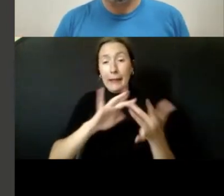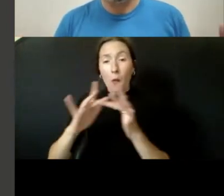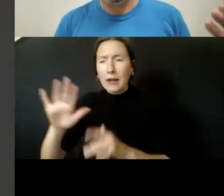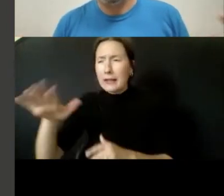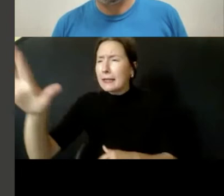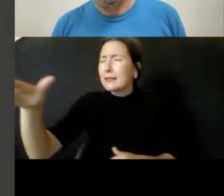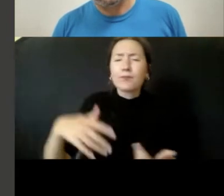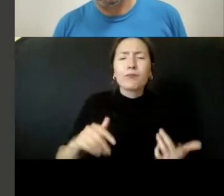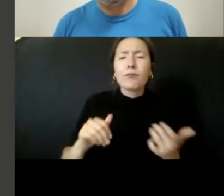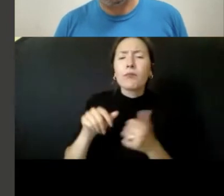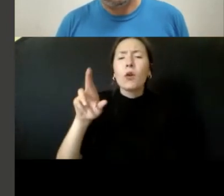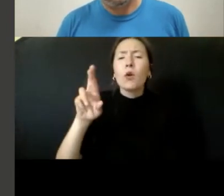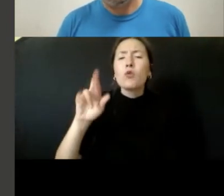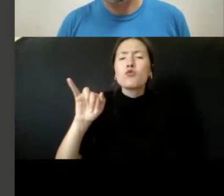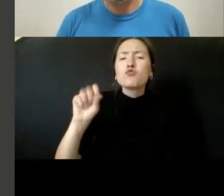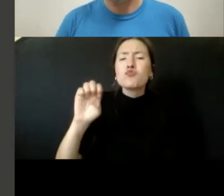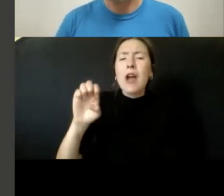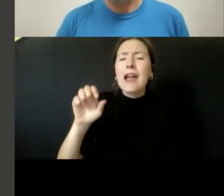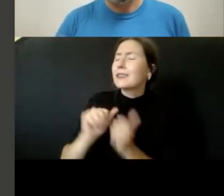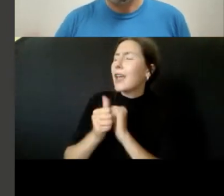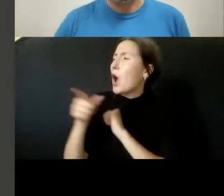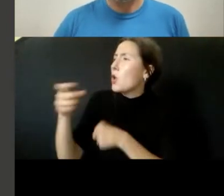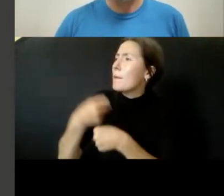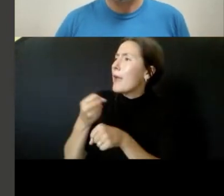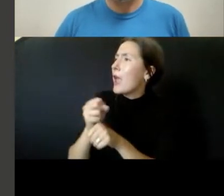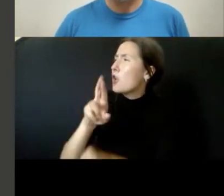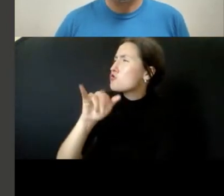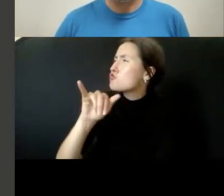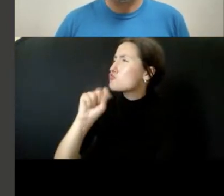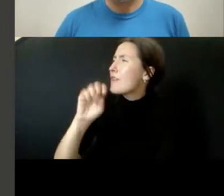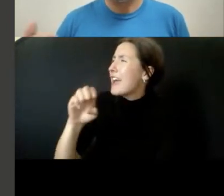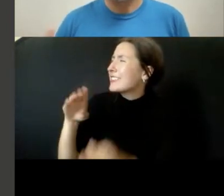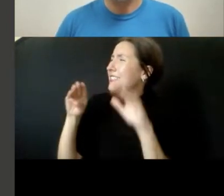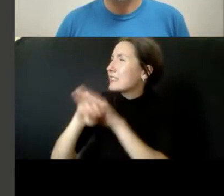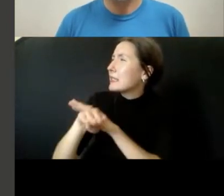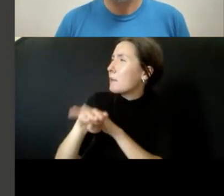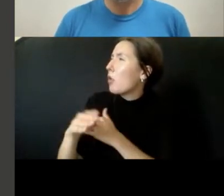what are the best practices so get out into the storyline forums get under the adobe forums